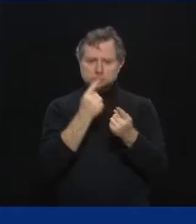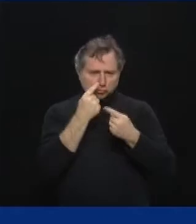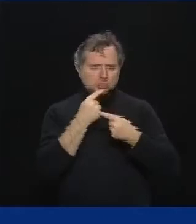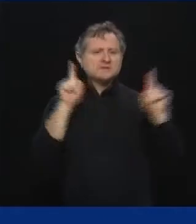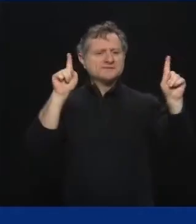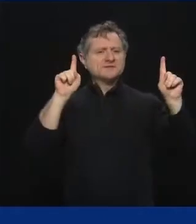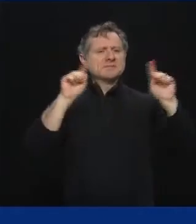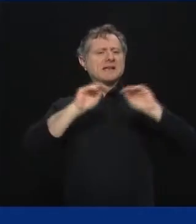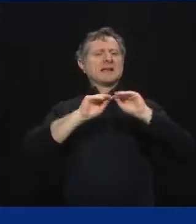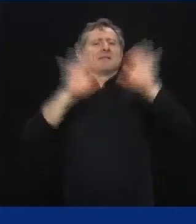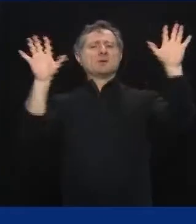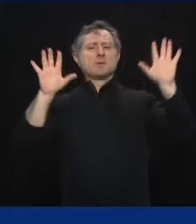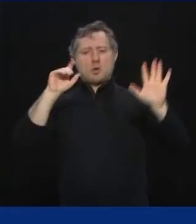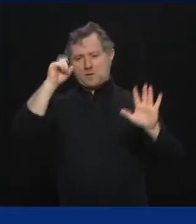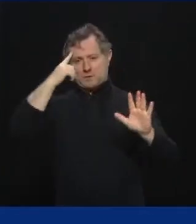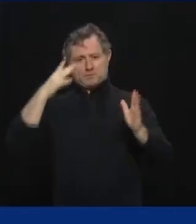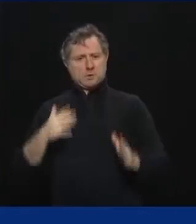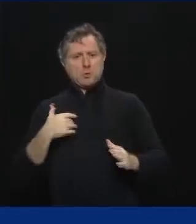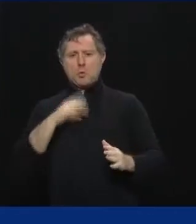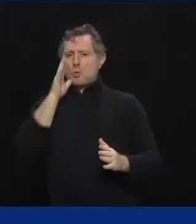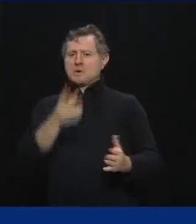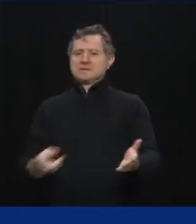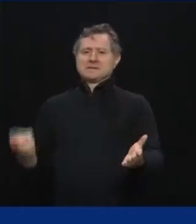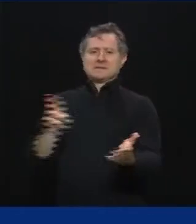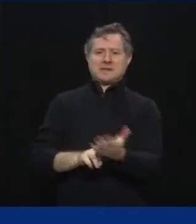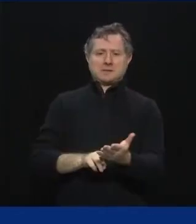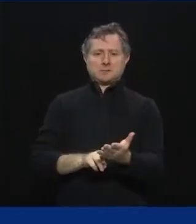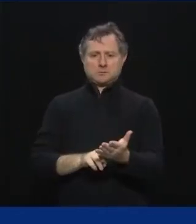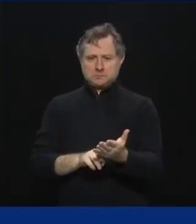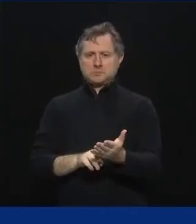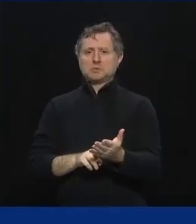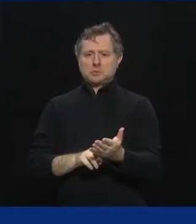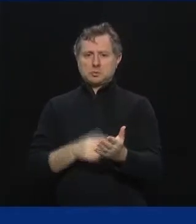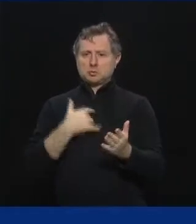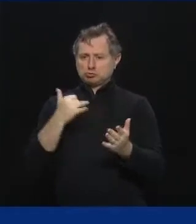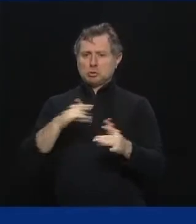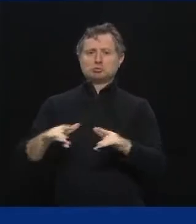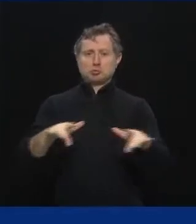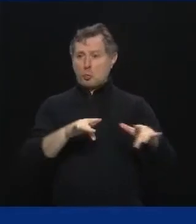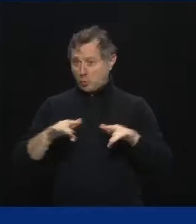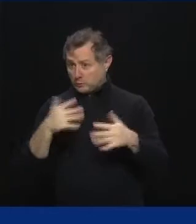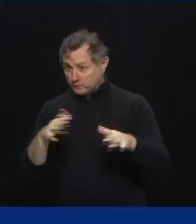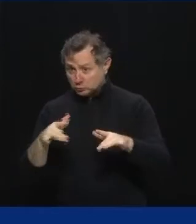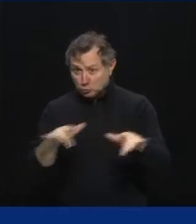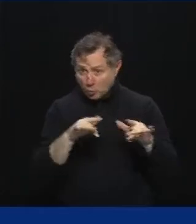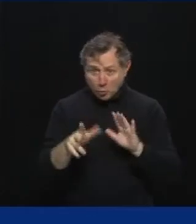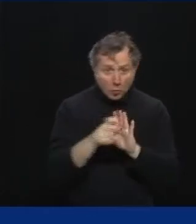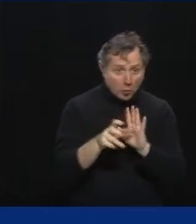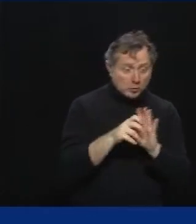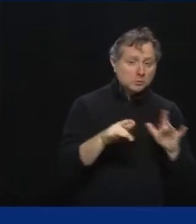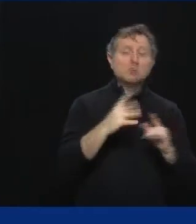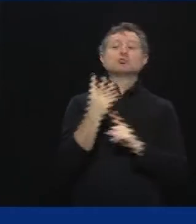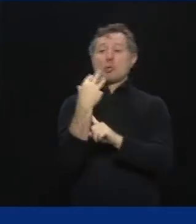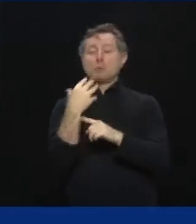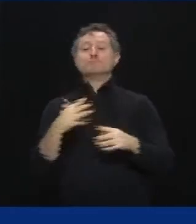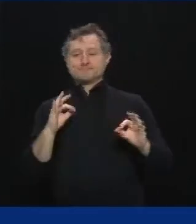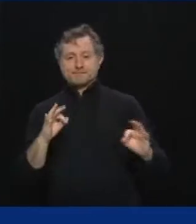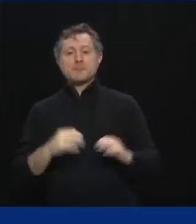THE STATE OF NEW YORK. AND THERE ARE A COUPLE OF BILLS THAT HAVE COME BEFORE ME THAT I